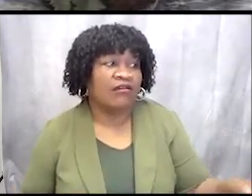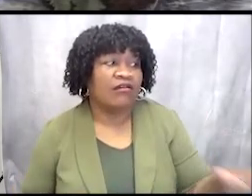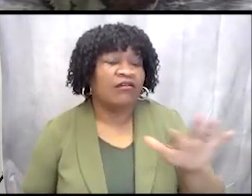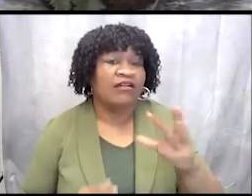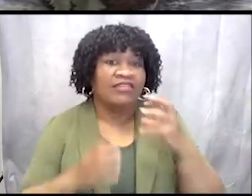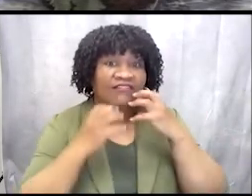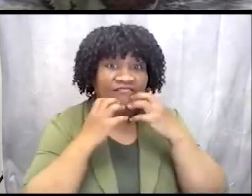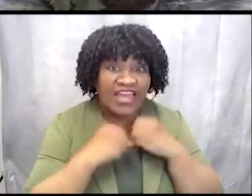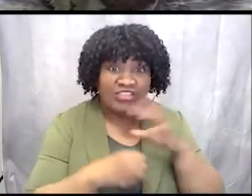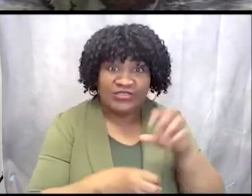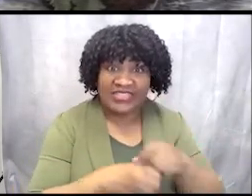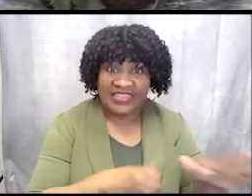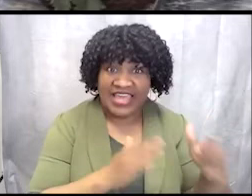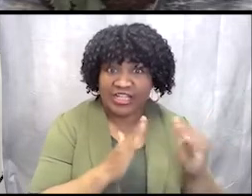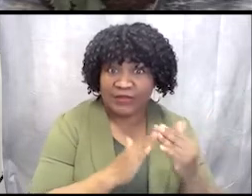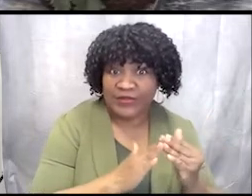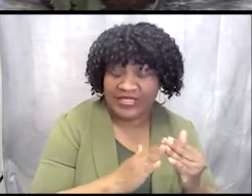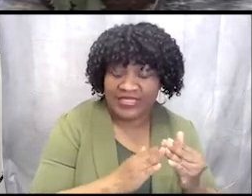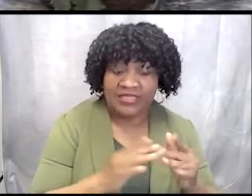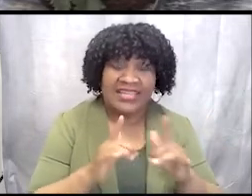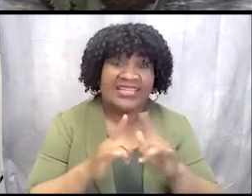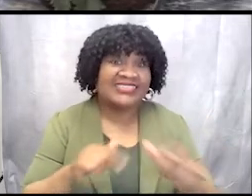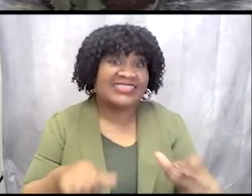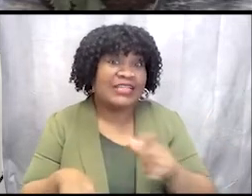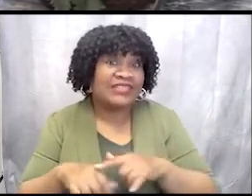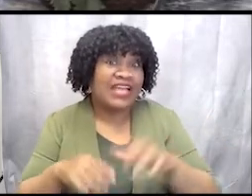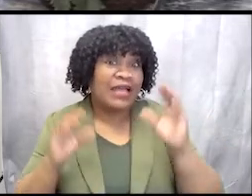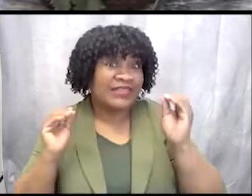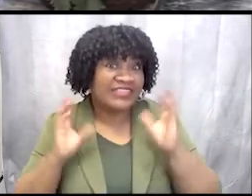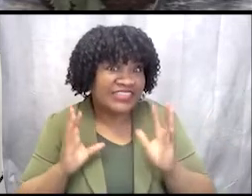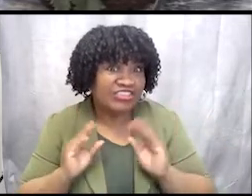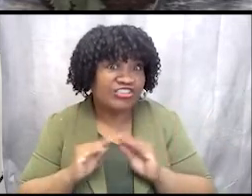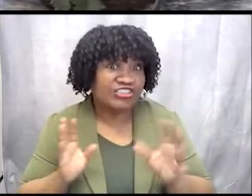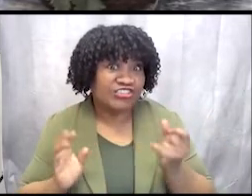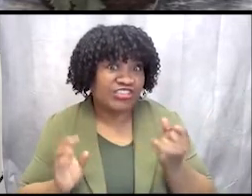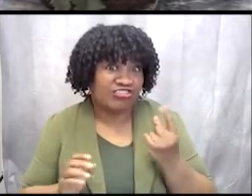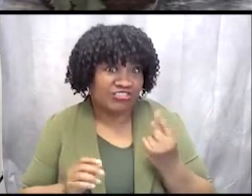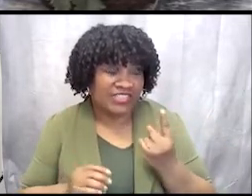of the community, but it also begins to form a partnership